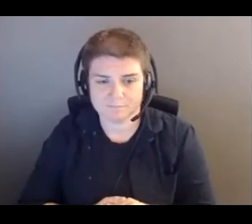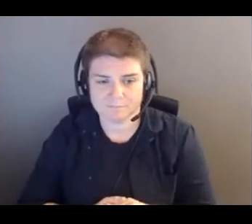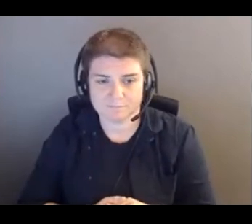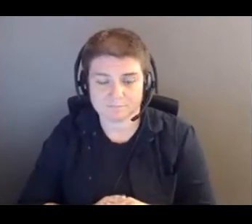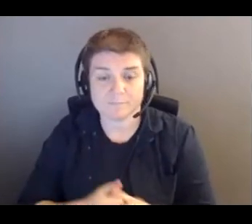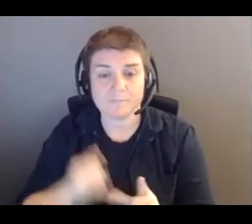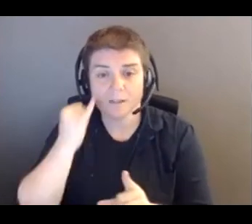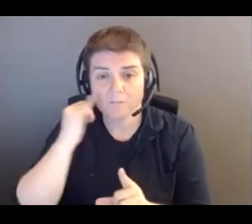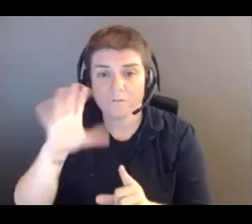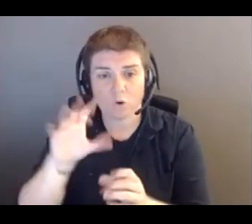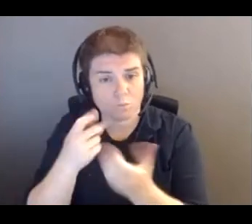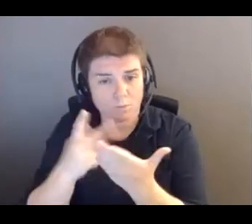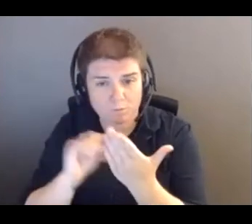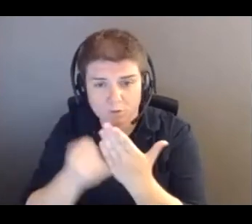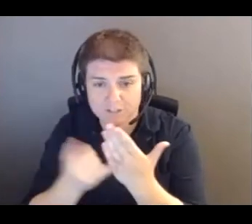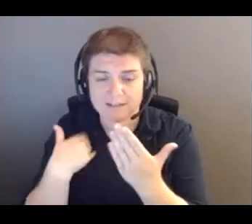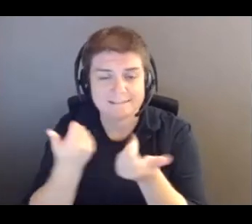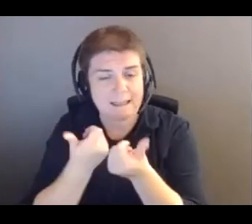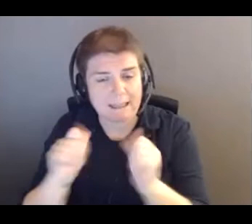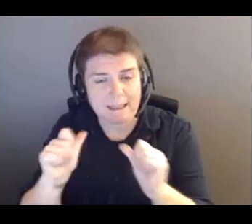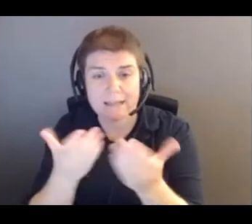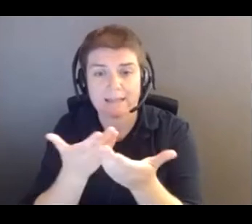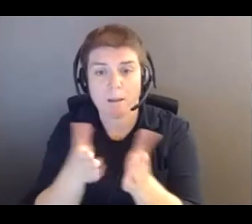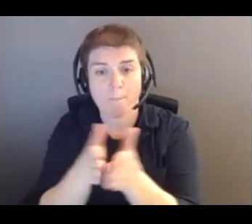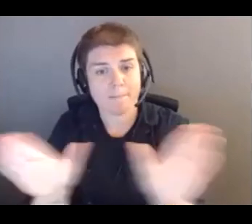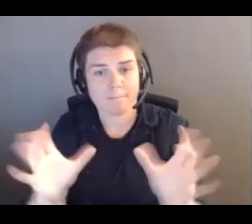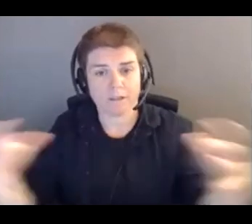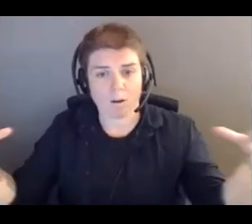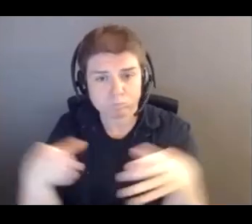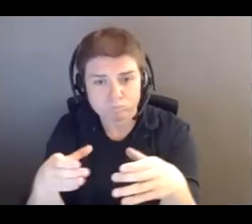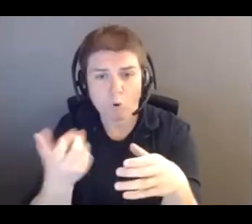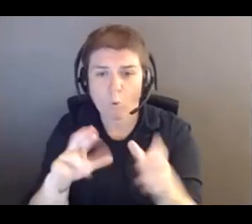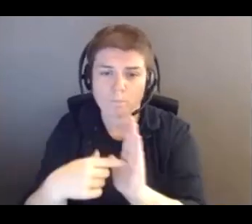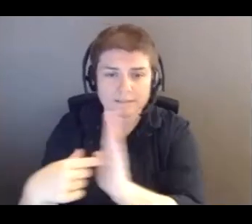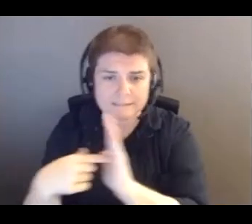involves any aspect of public gathering or presentation, we strongly recommend that you